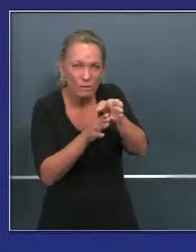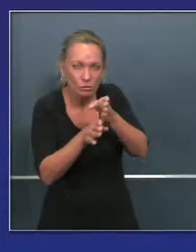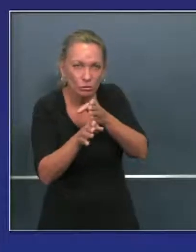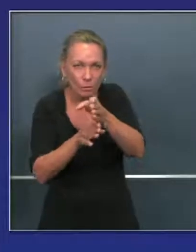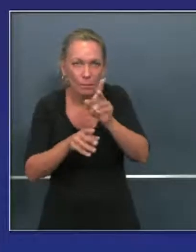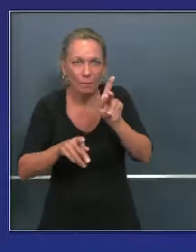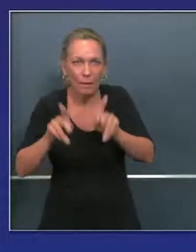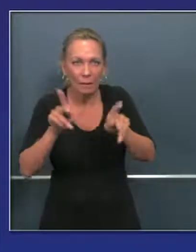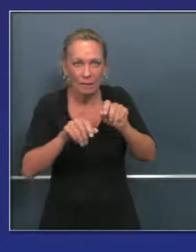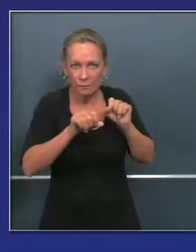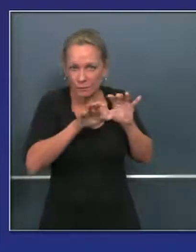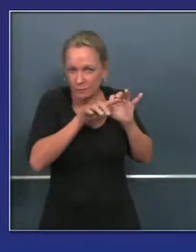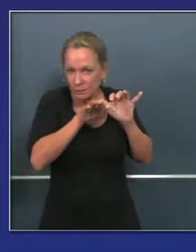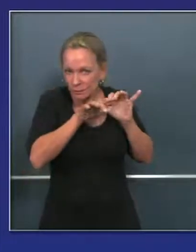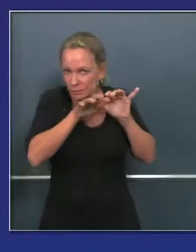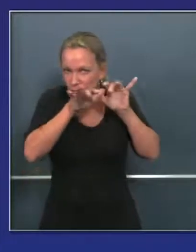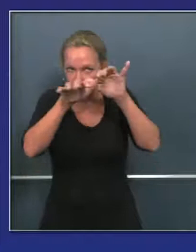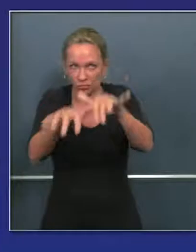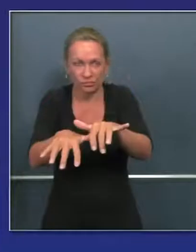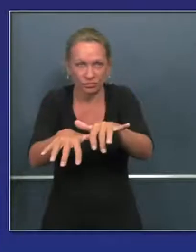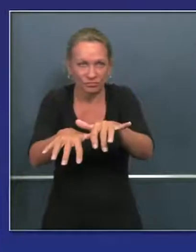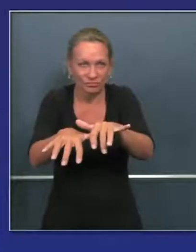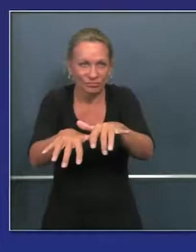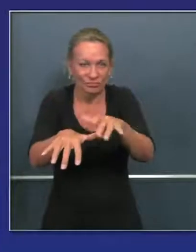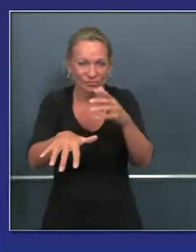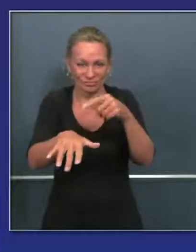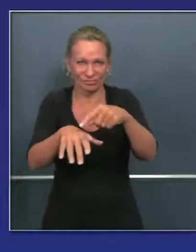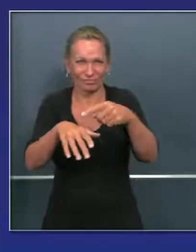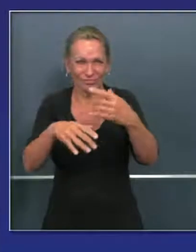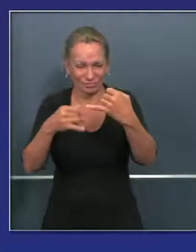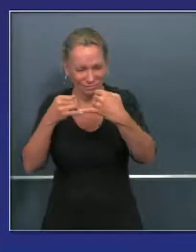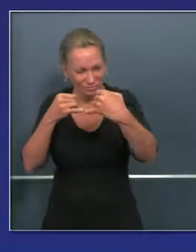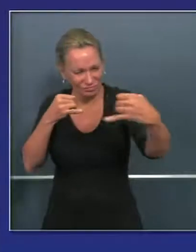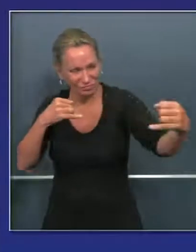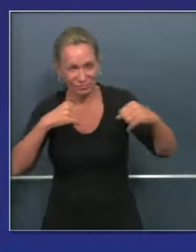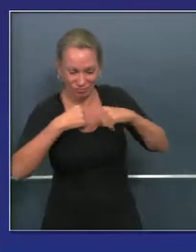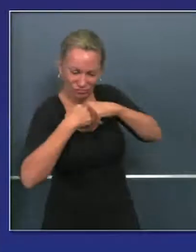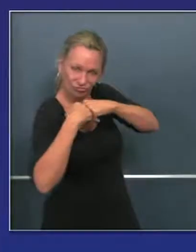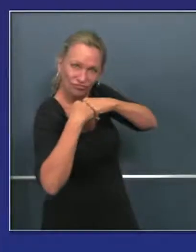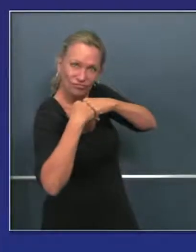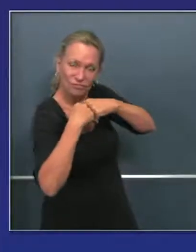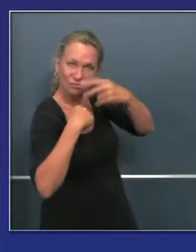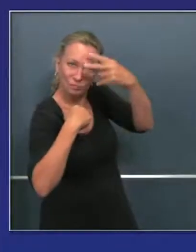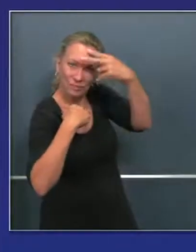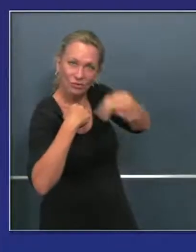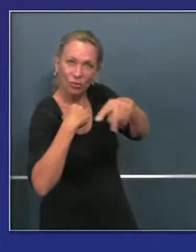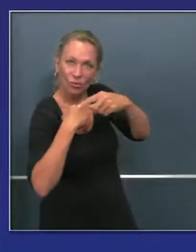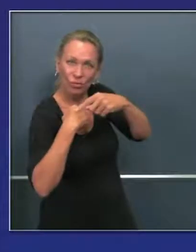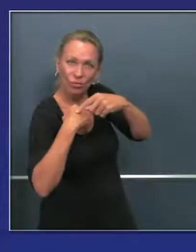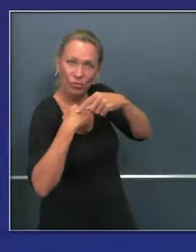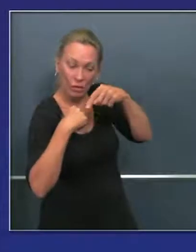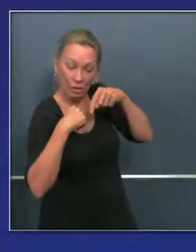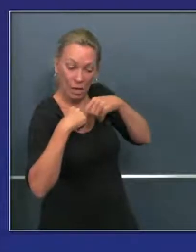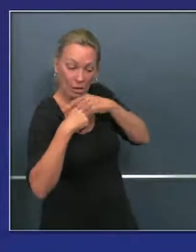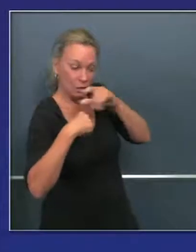understanding how factories and farms play into disease transmission and then how that spills over